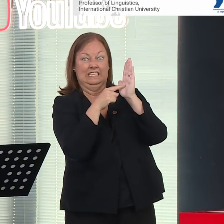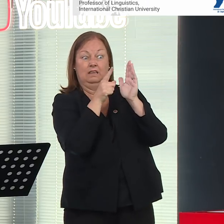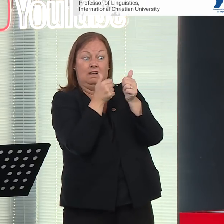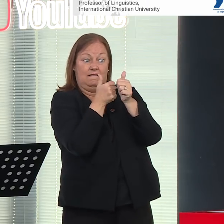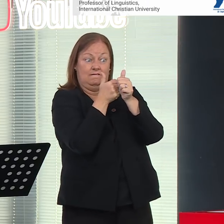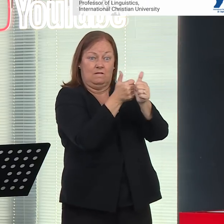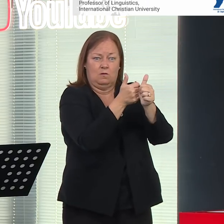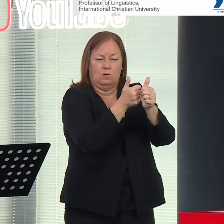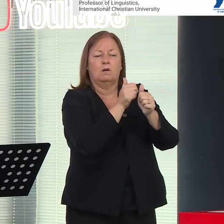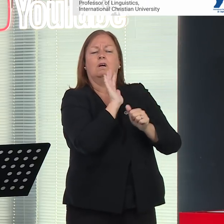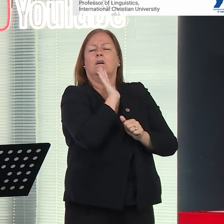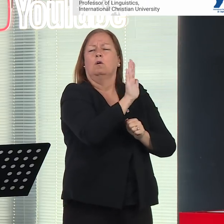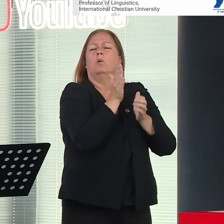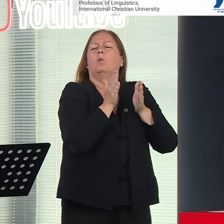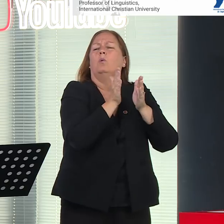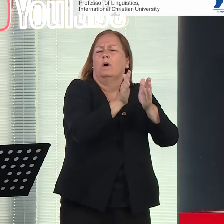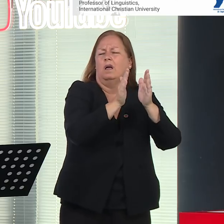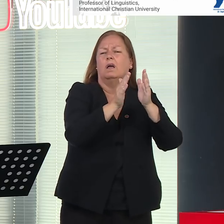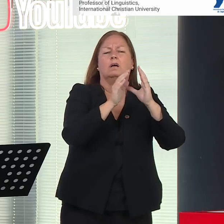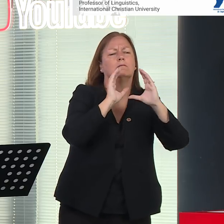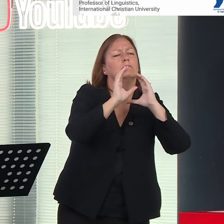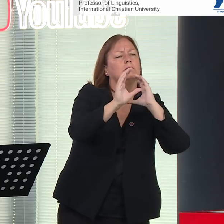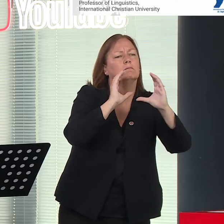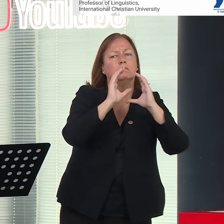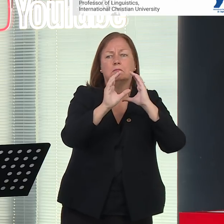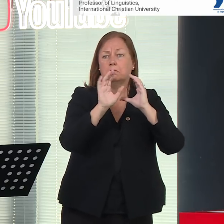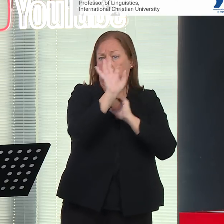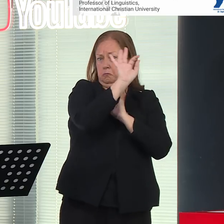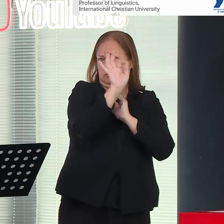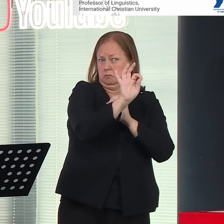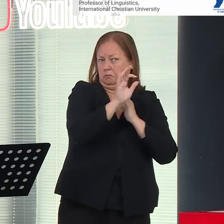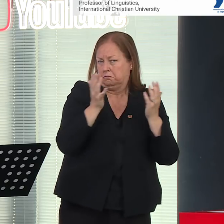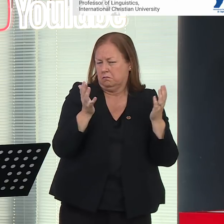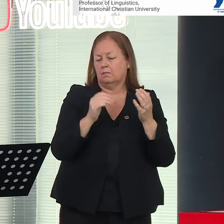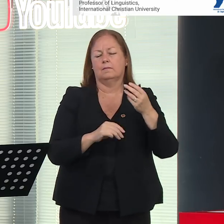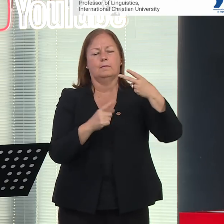Does your language have grammatical rules? I do not mean a physical grammar.